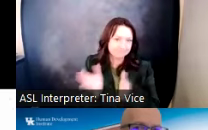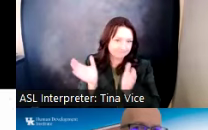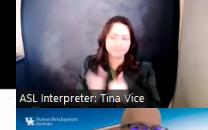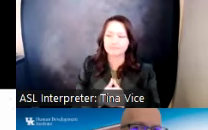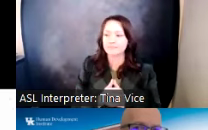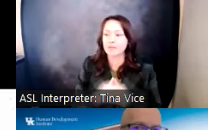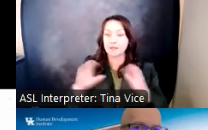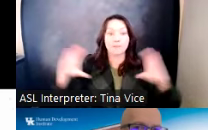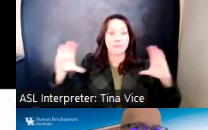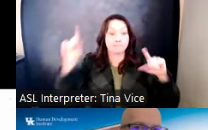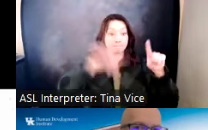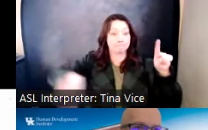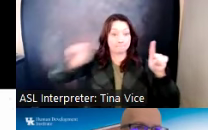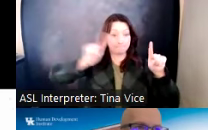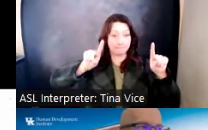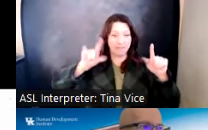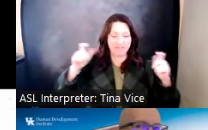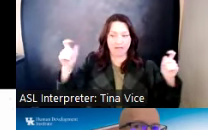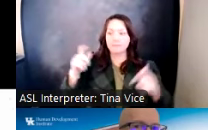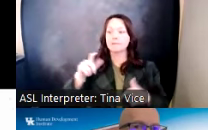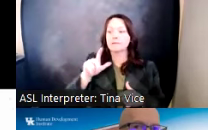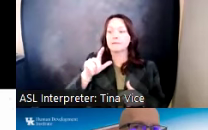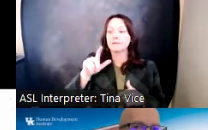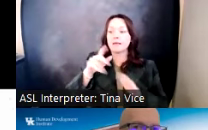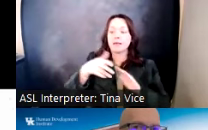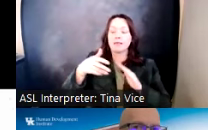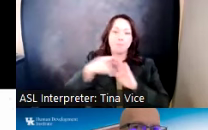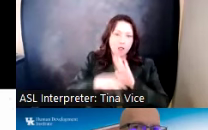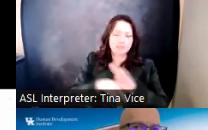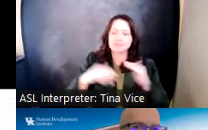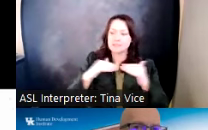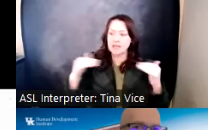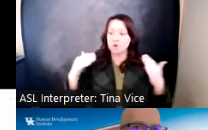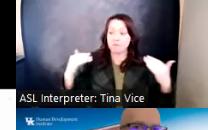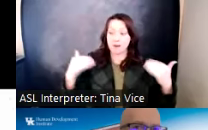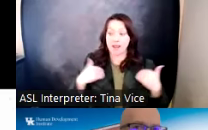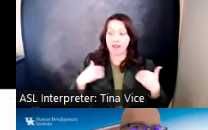the policy level they discussed having educational policies um both for the guardians professionals as well as the